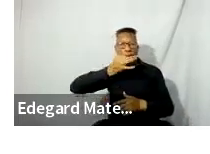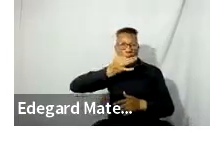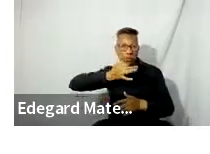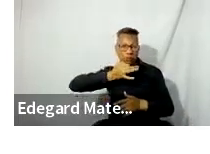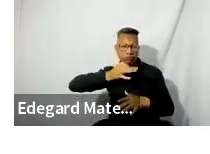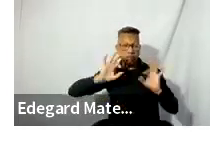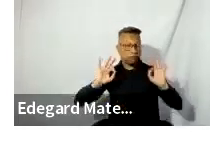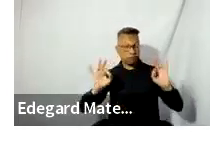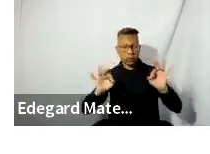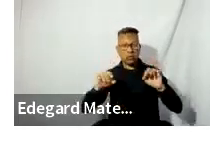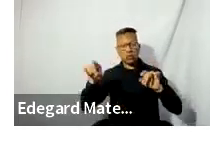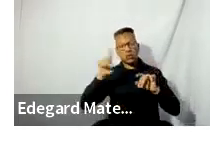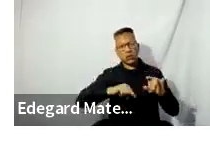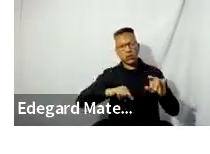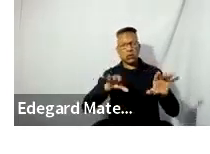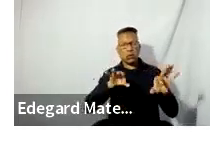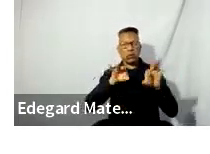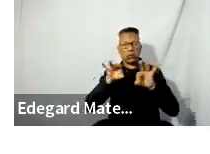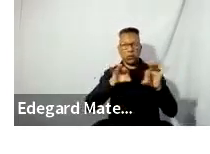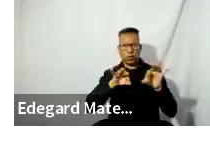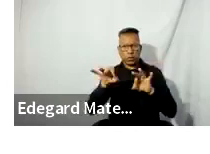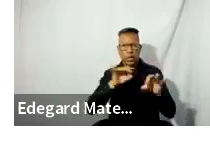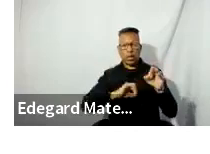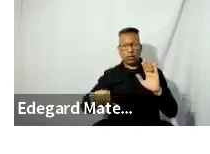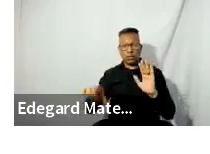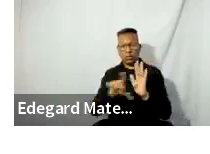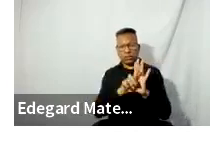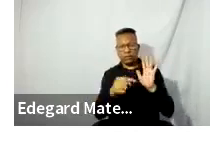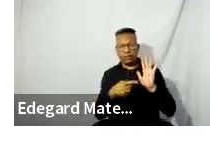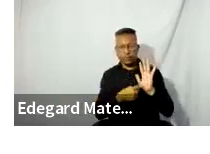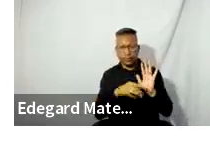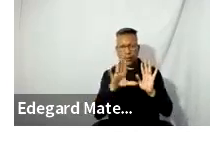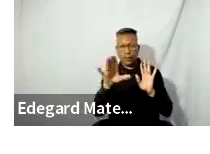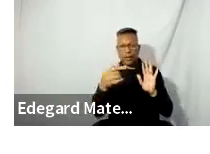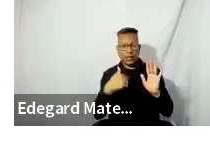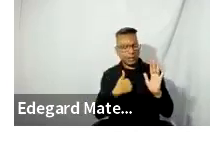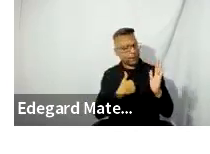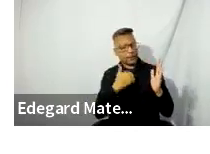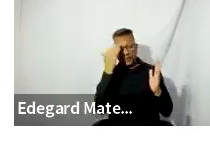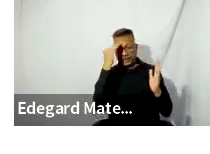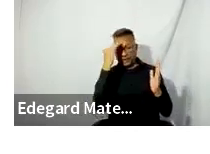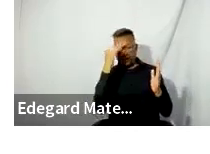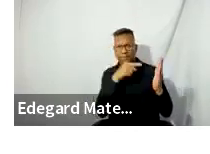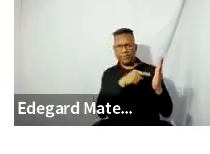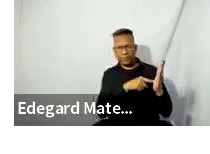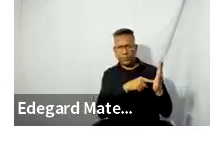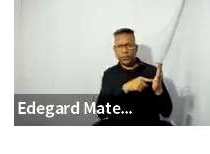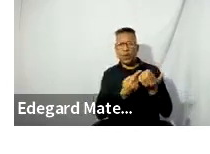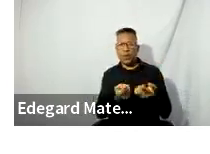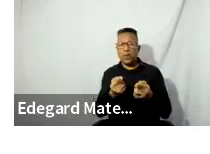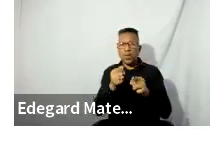a law, but it is a law a law. But it is understood that the transition from outside transition from outside inward transform s the